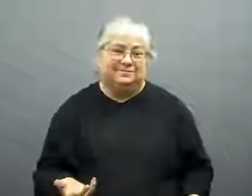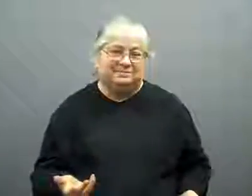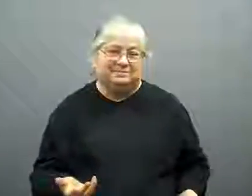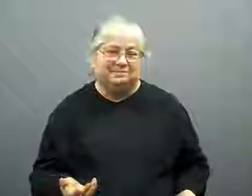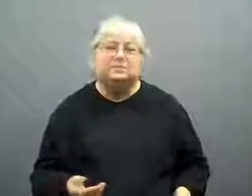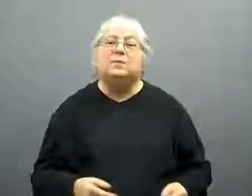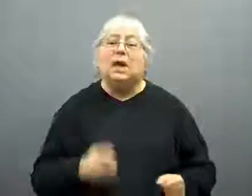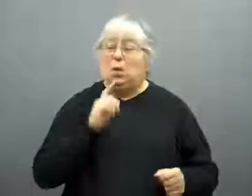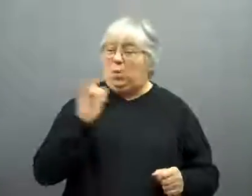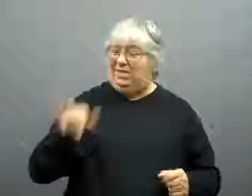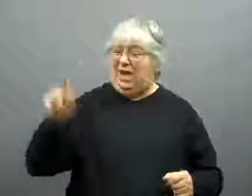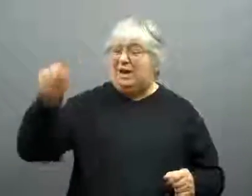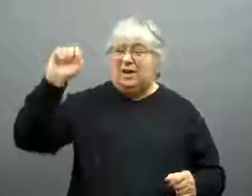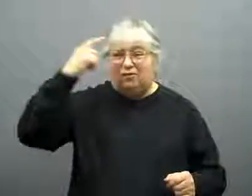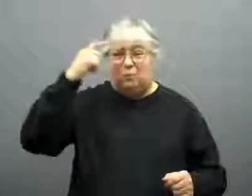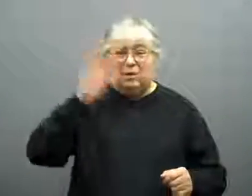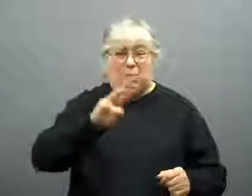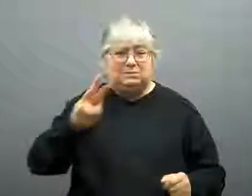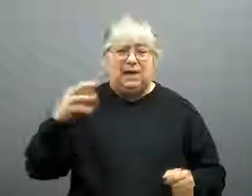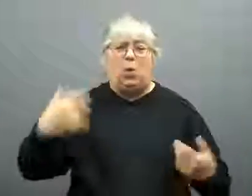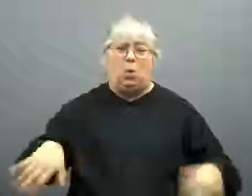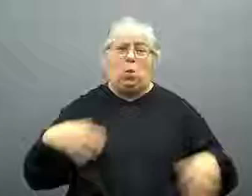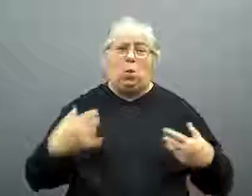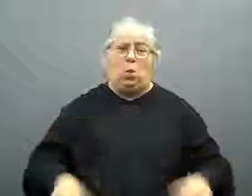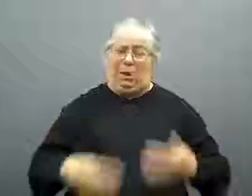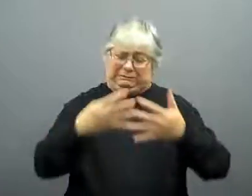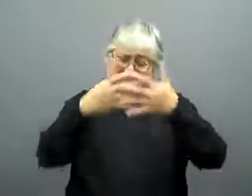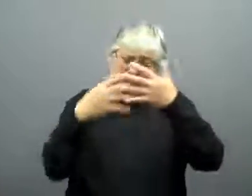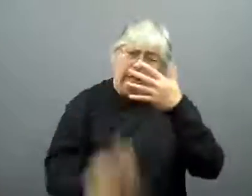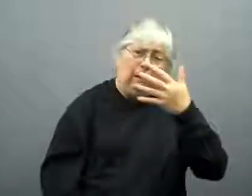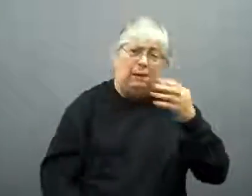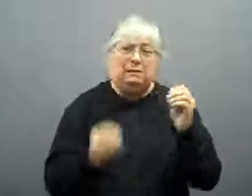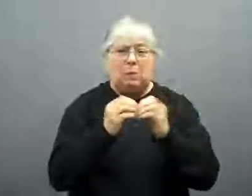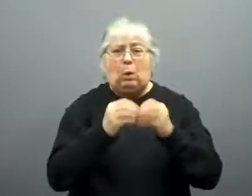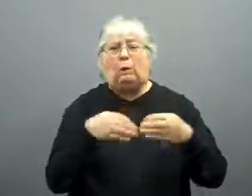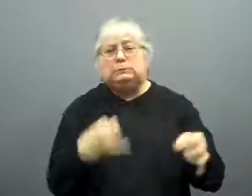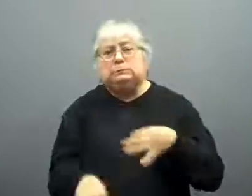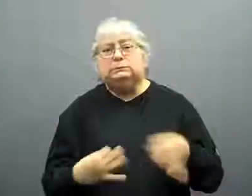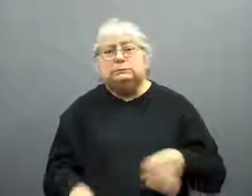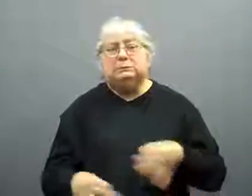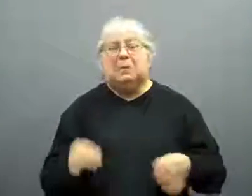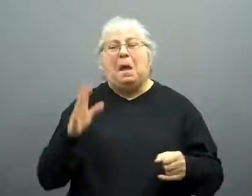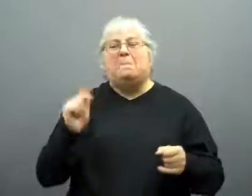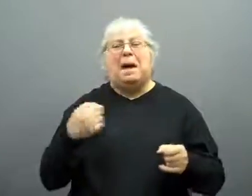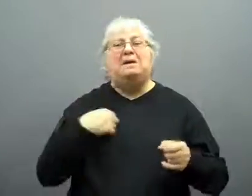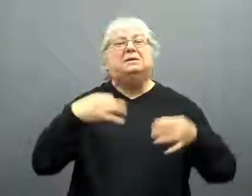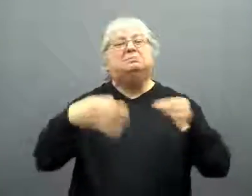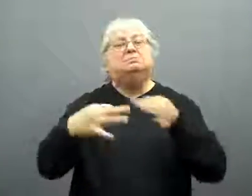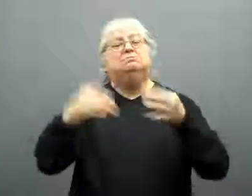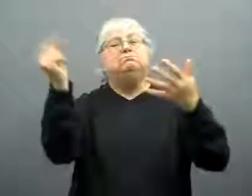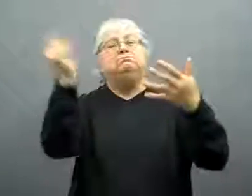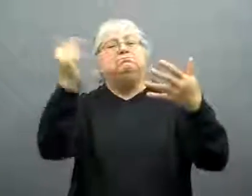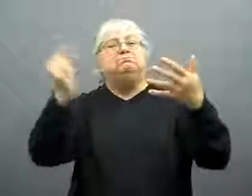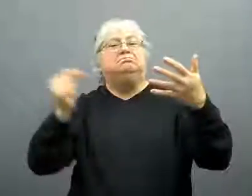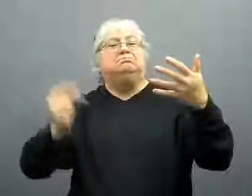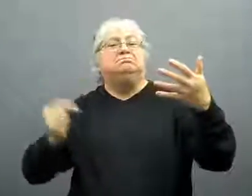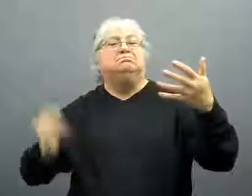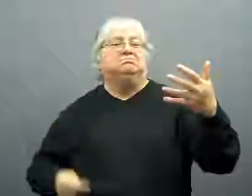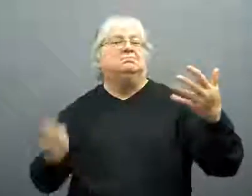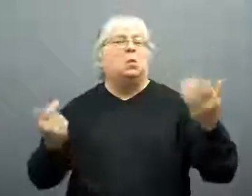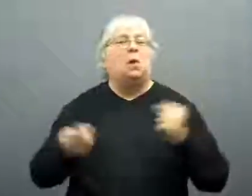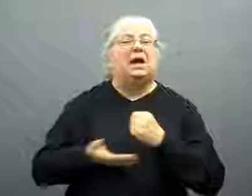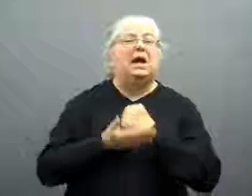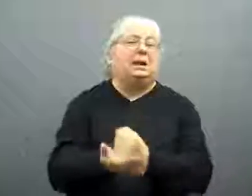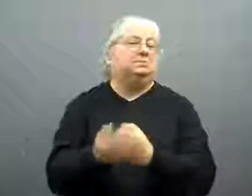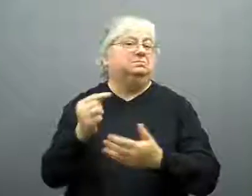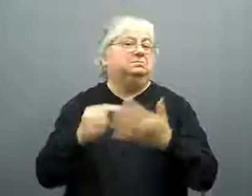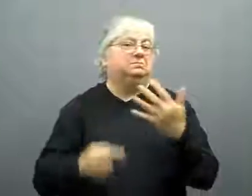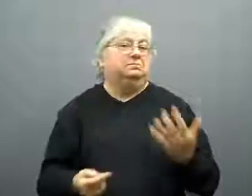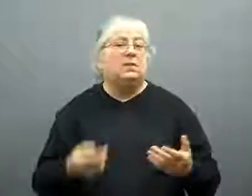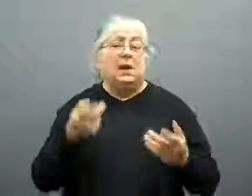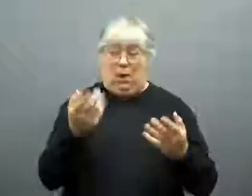The government website had a ton of information on it,